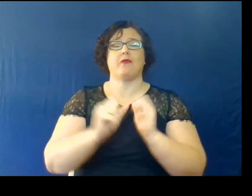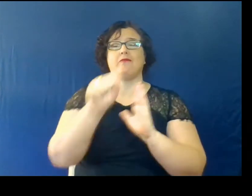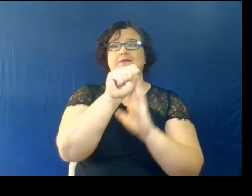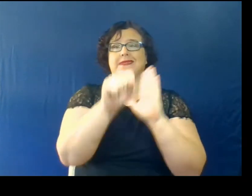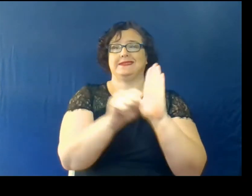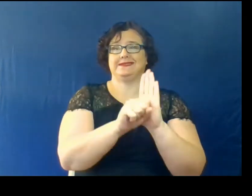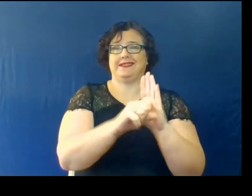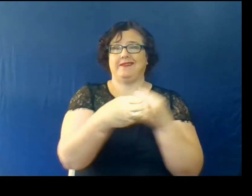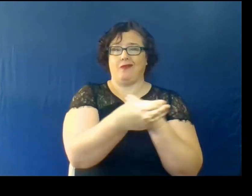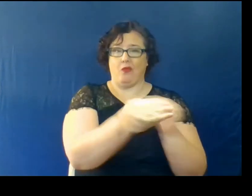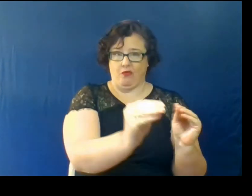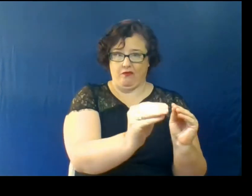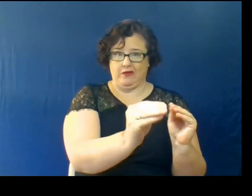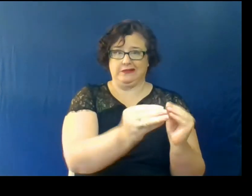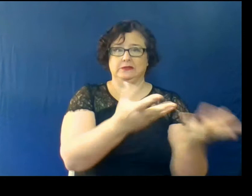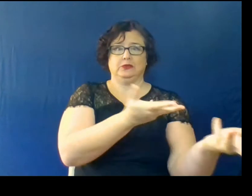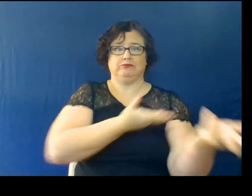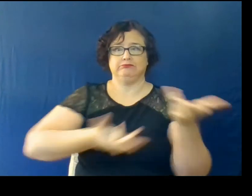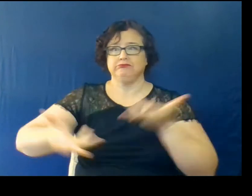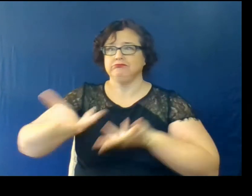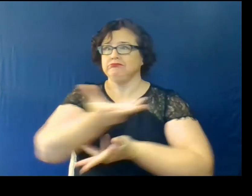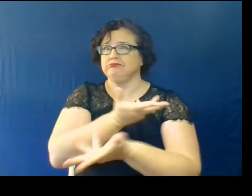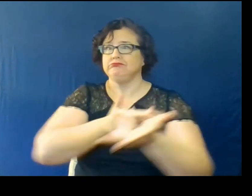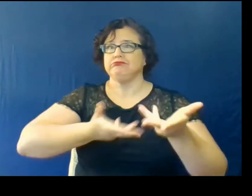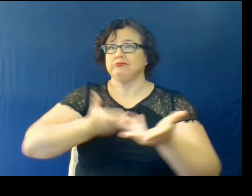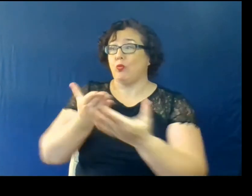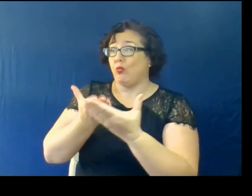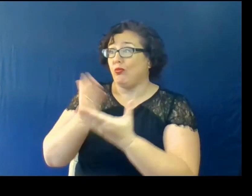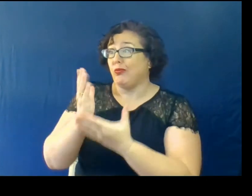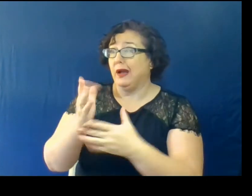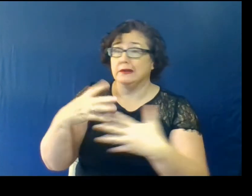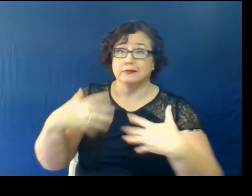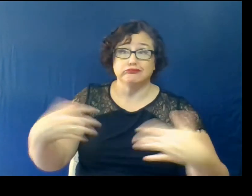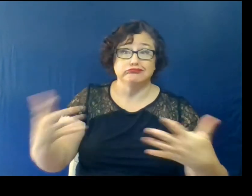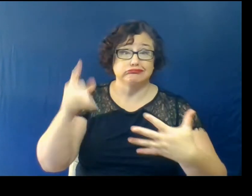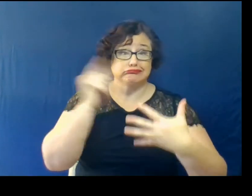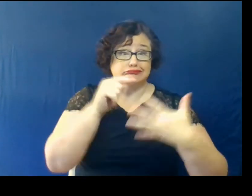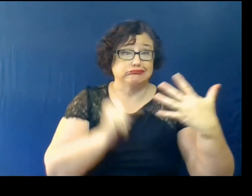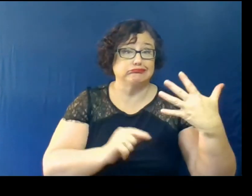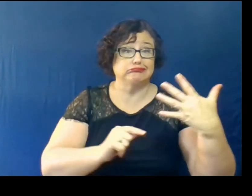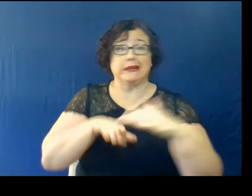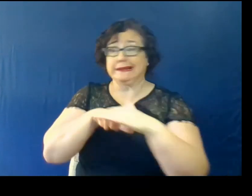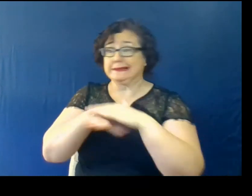have a conversation on what are the rights, how is voting accessible and how do we get people to vote